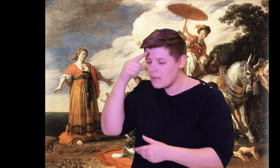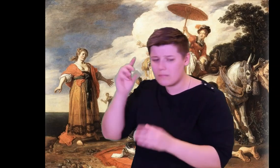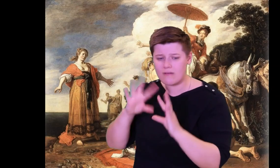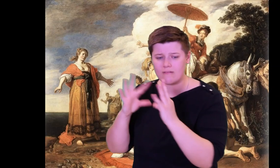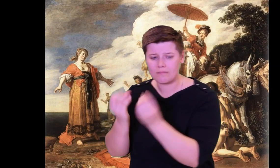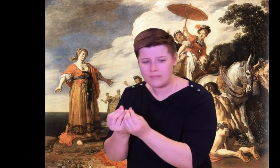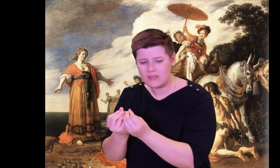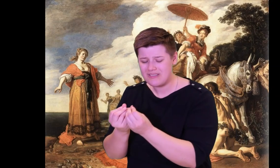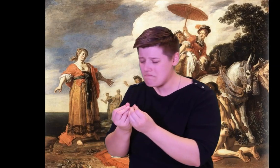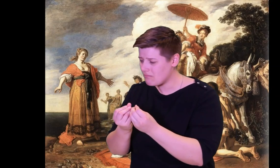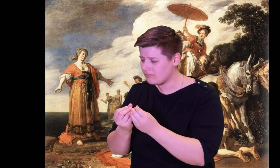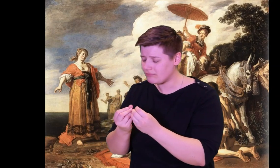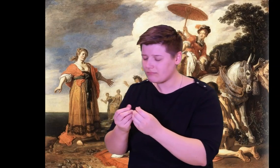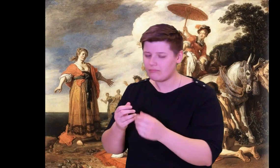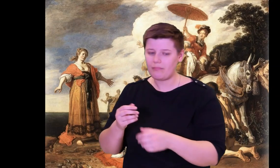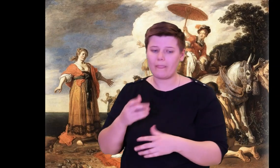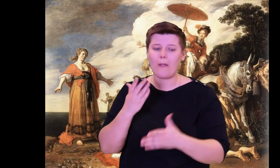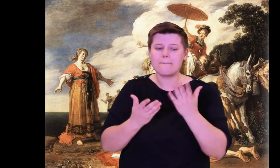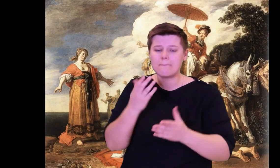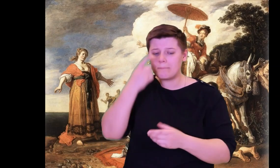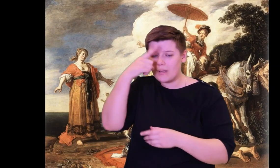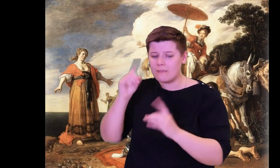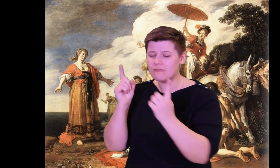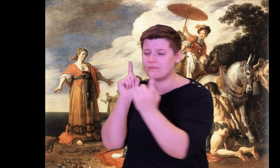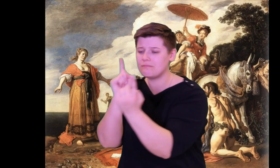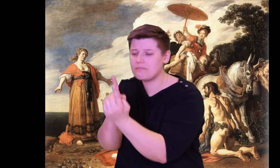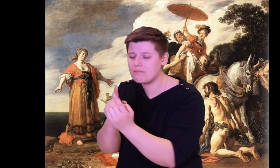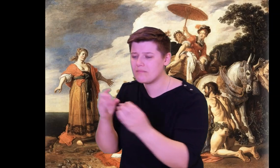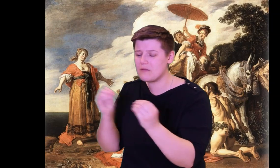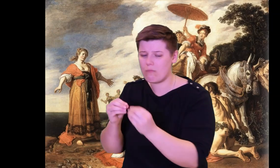and I know no one else in this whole country.